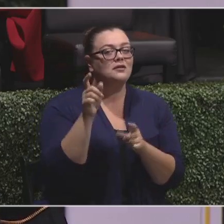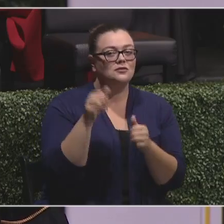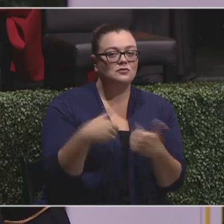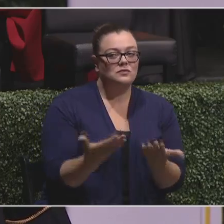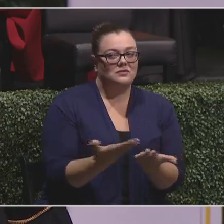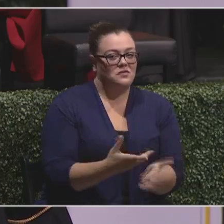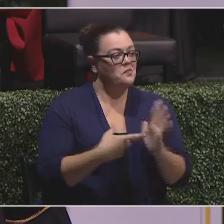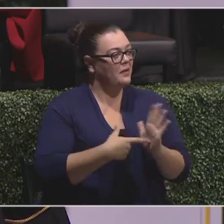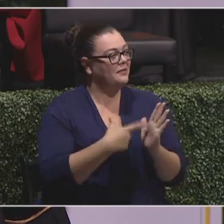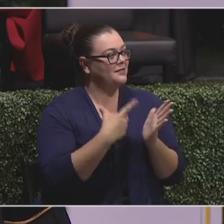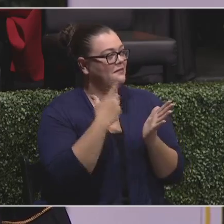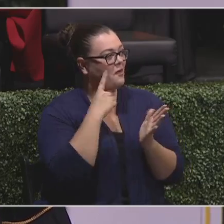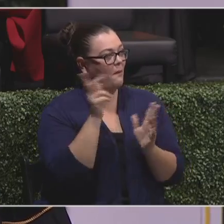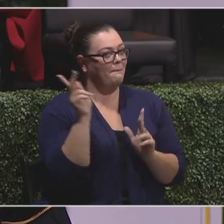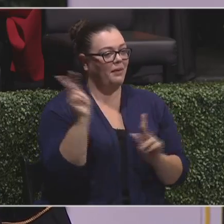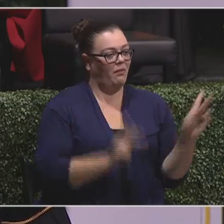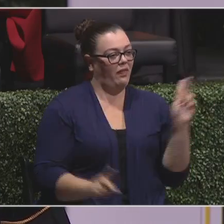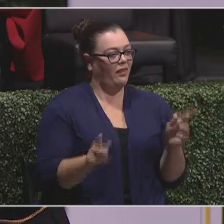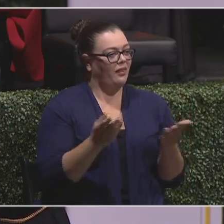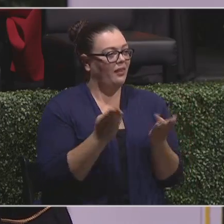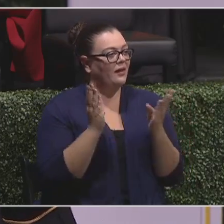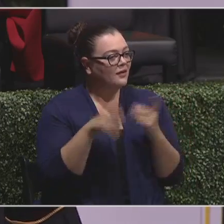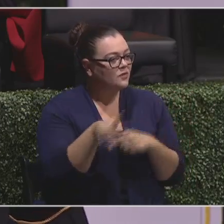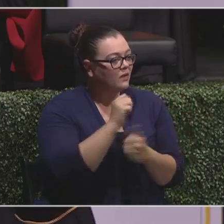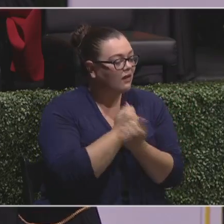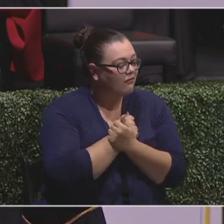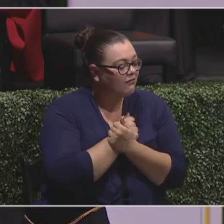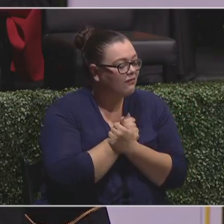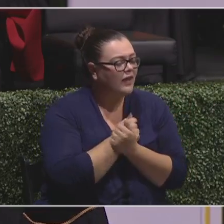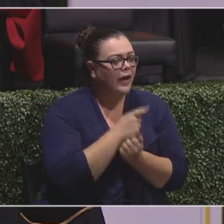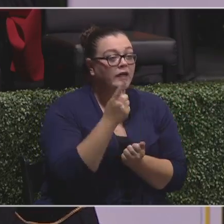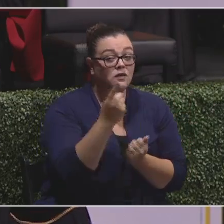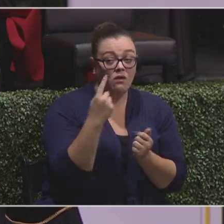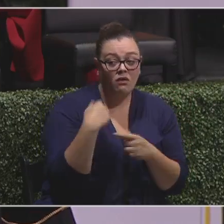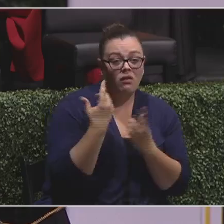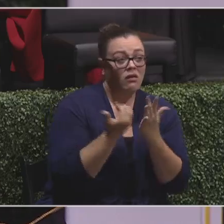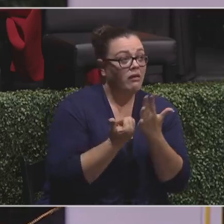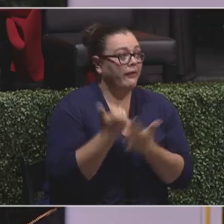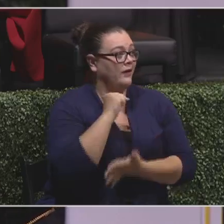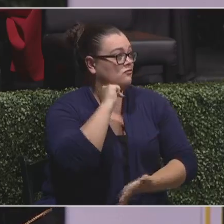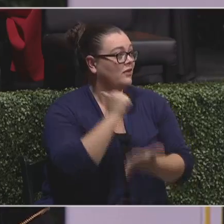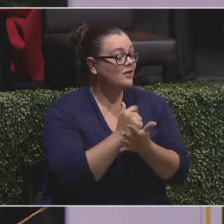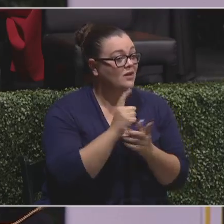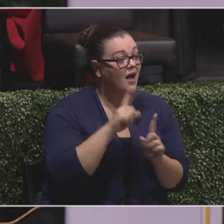LOOK FORWARD TO AN EVEN BETTER FUTURE BECAUSE OF YOU. YOU'RE WALKING TODAY FOR THE PLACES YOU